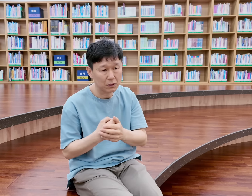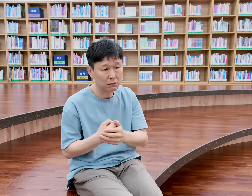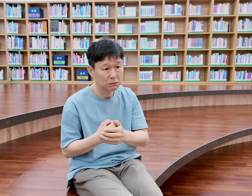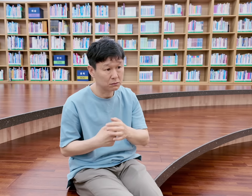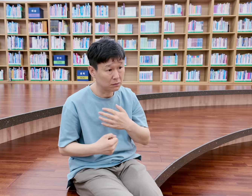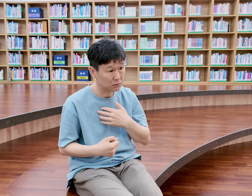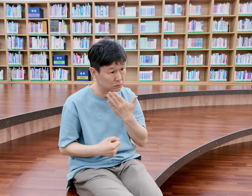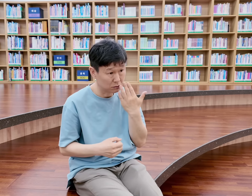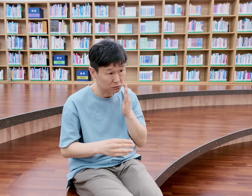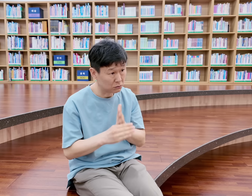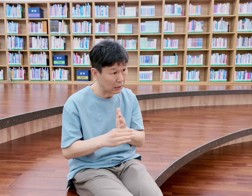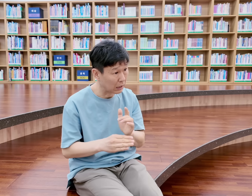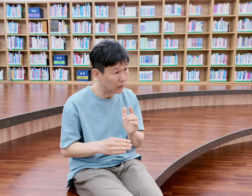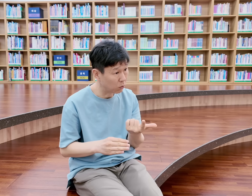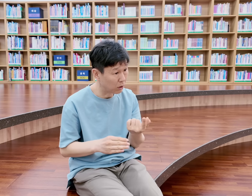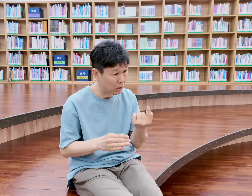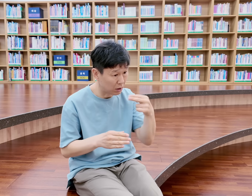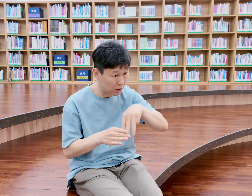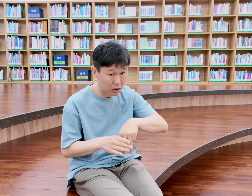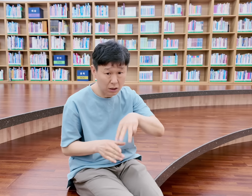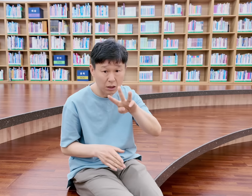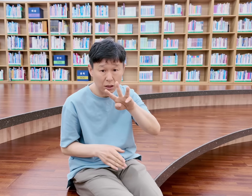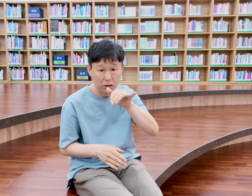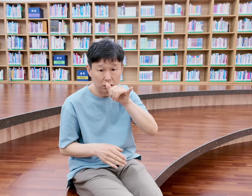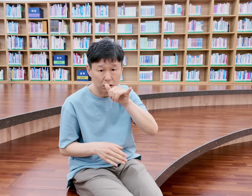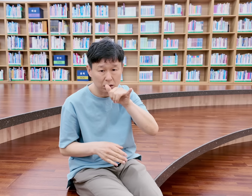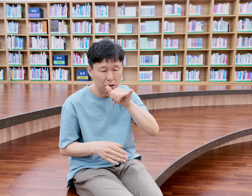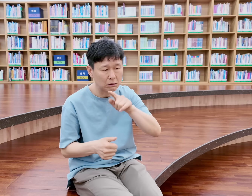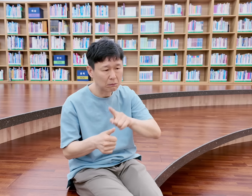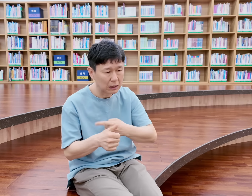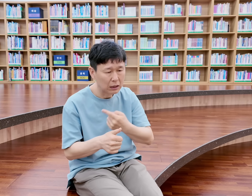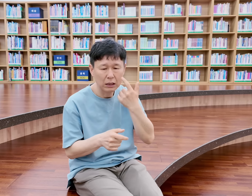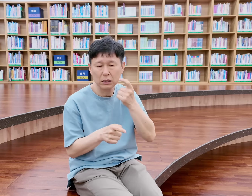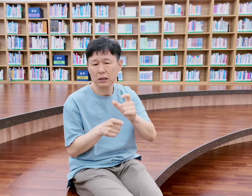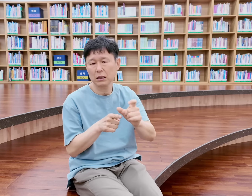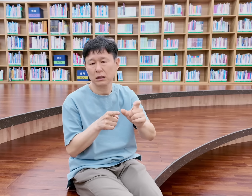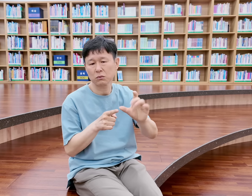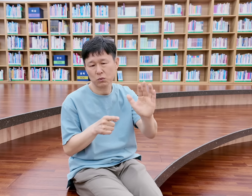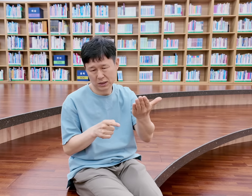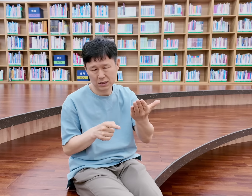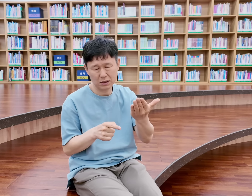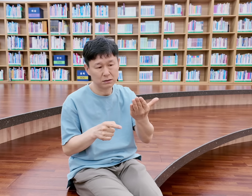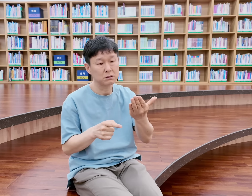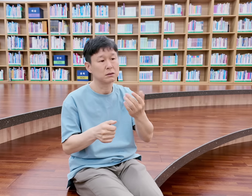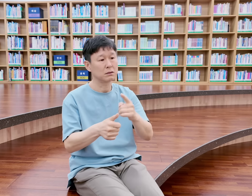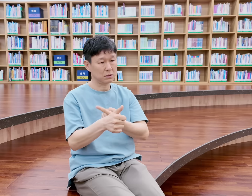A lot of thought was needed because it had to be inclusive of all disabled people, not just for the deaf.